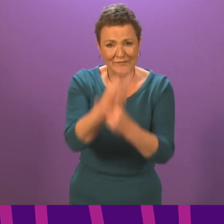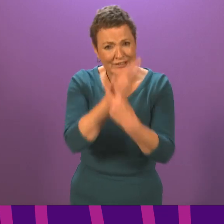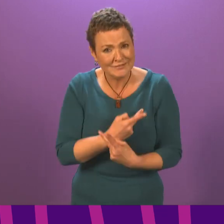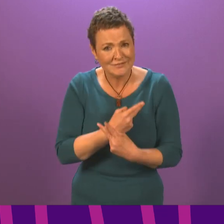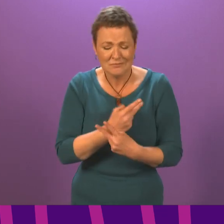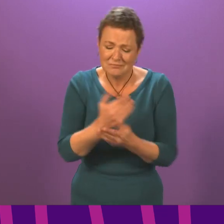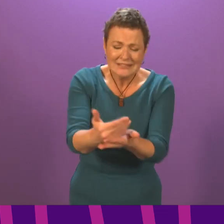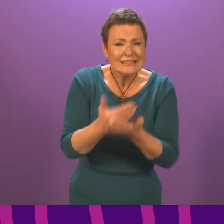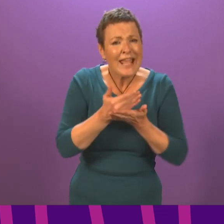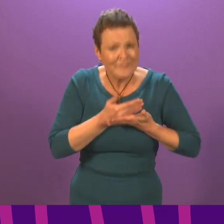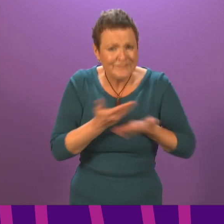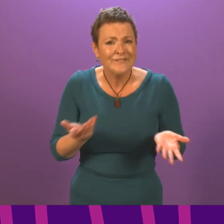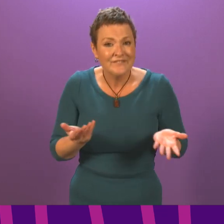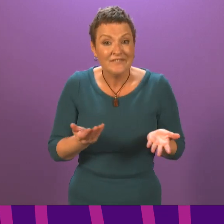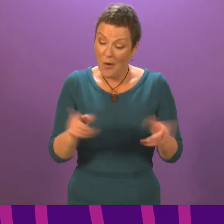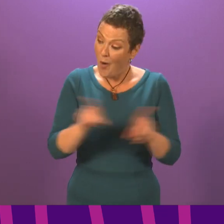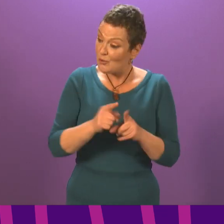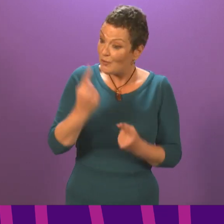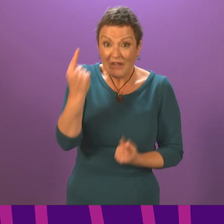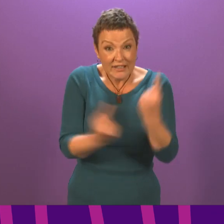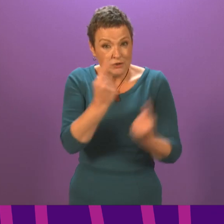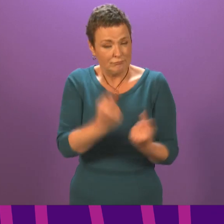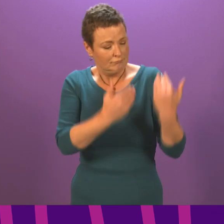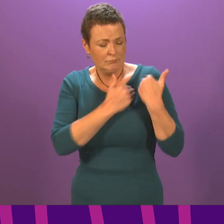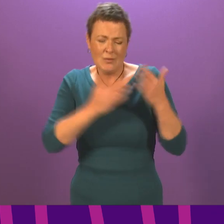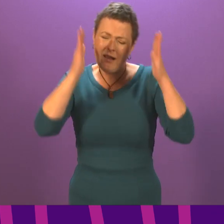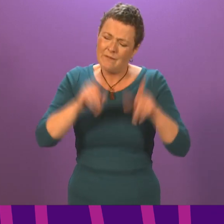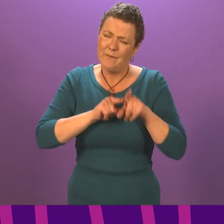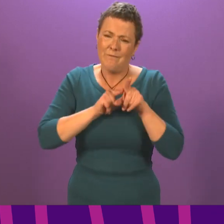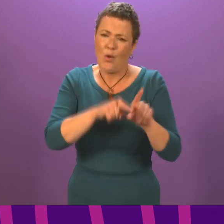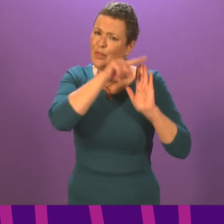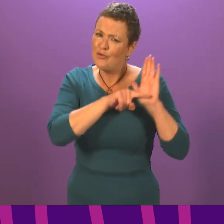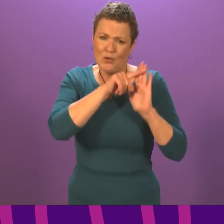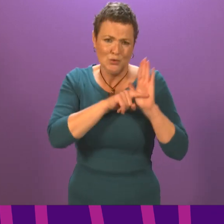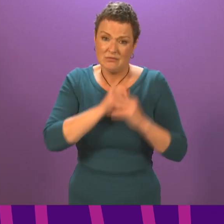It remains essential for all of us to stick to the current rules and guidelines. The vast